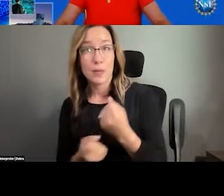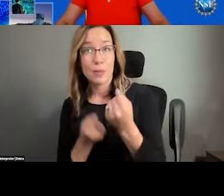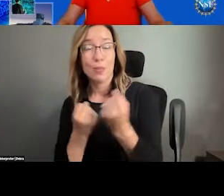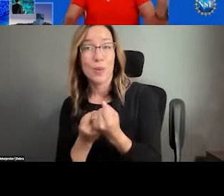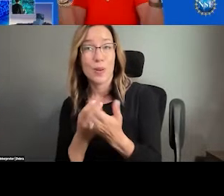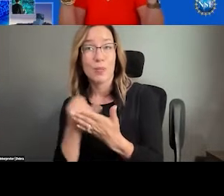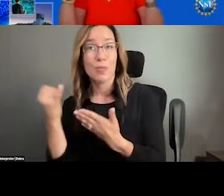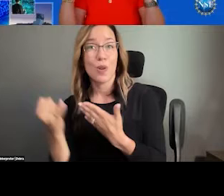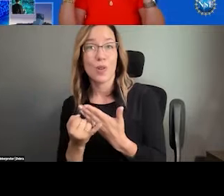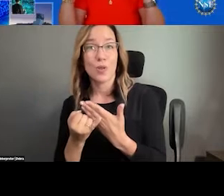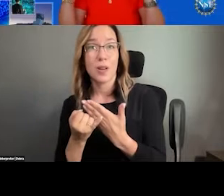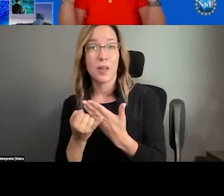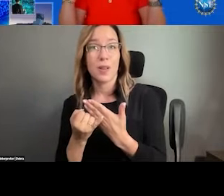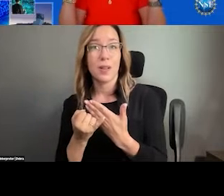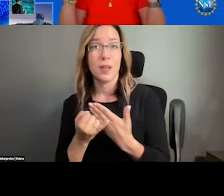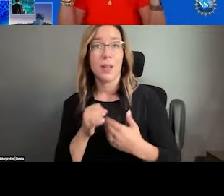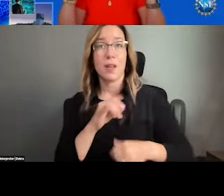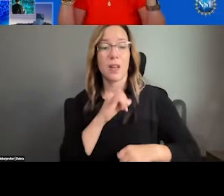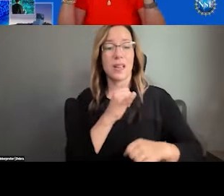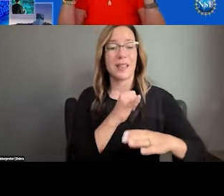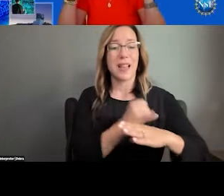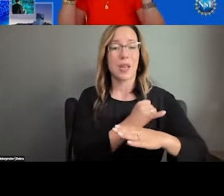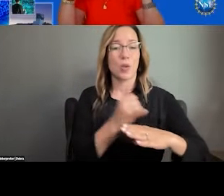couple industrial use inspired